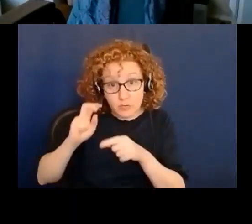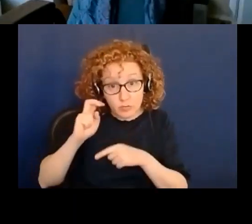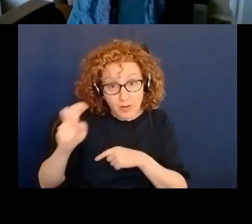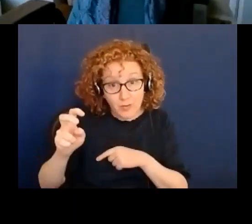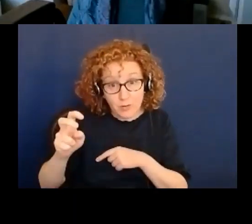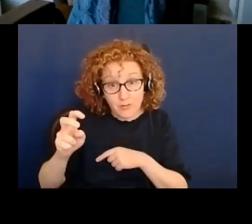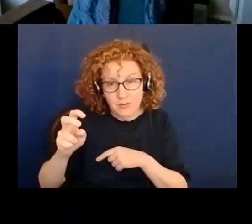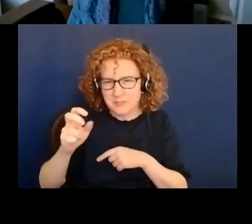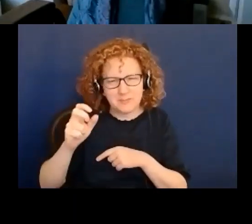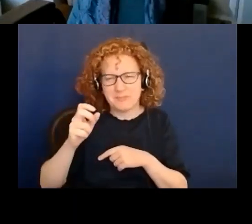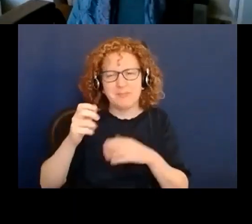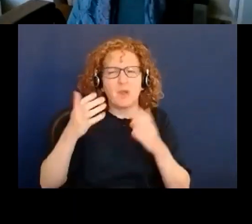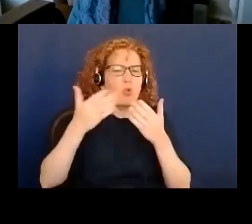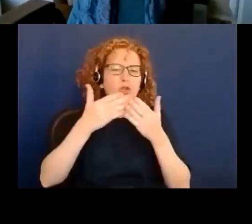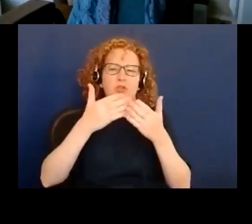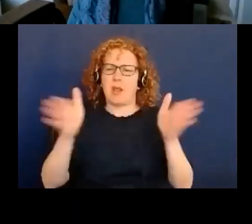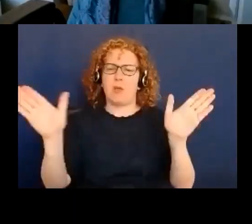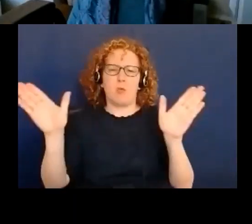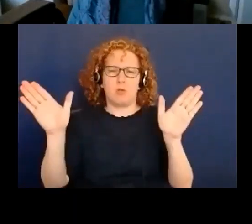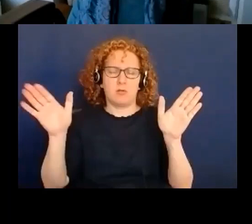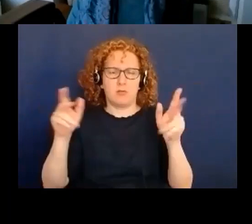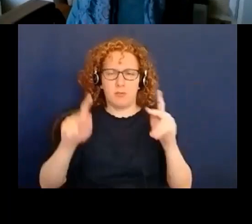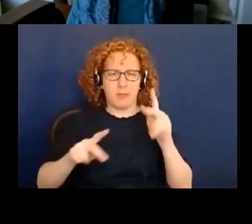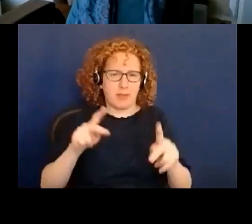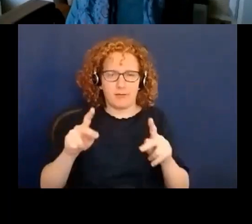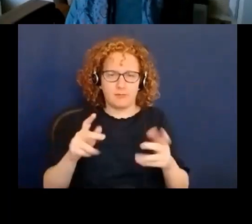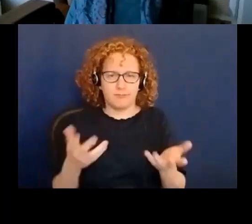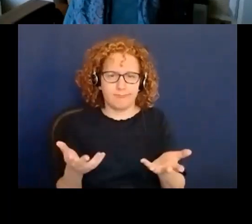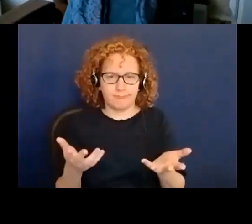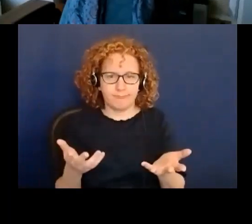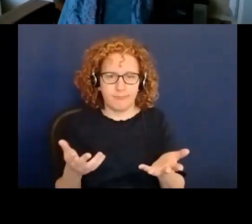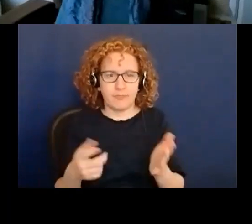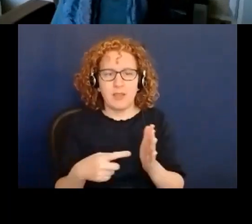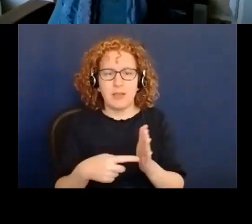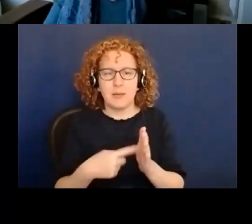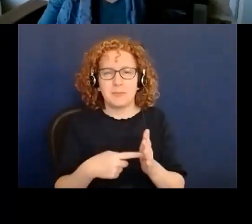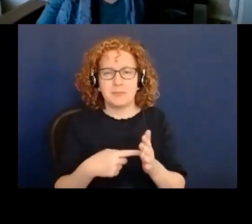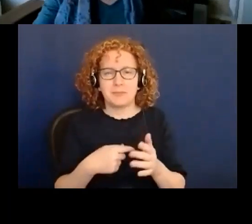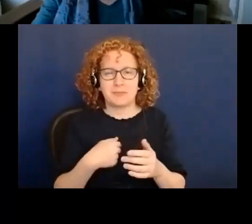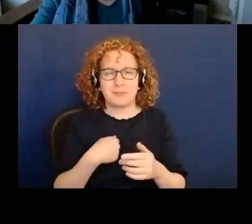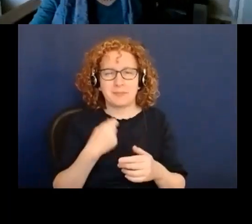reaching out to kind of a general public sometimes i think i have a colleague who occasionally says